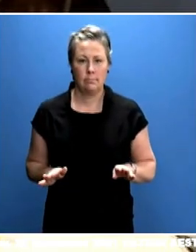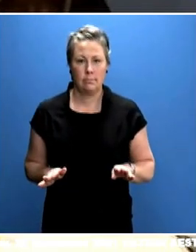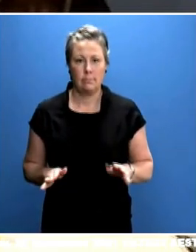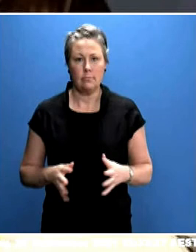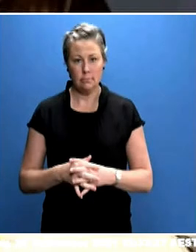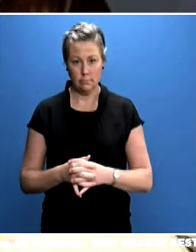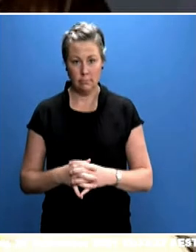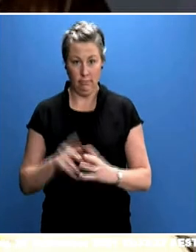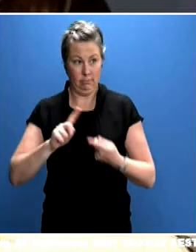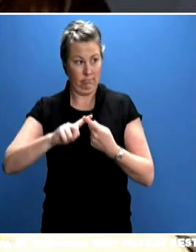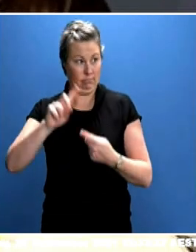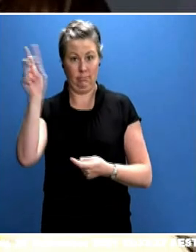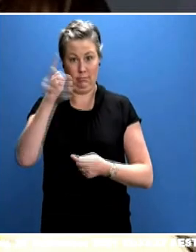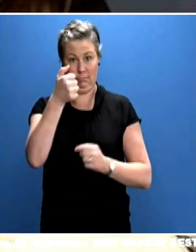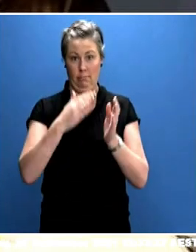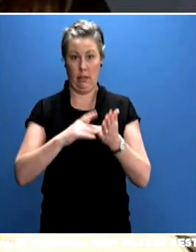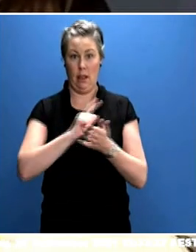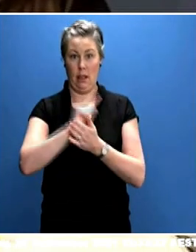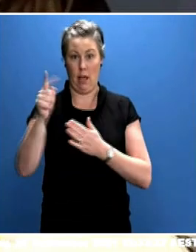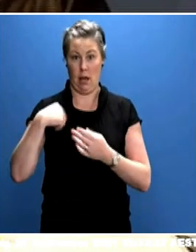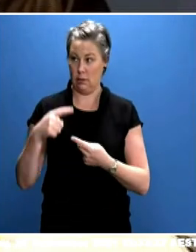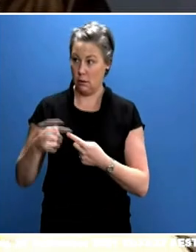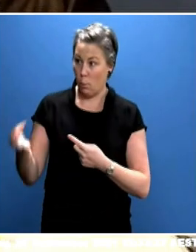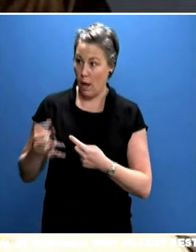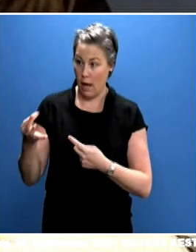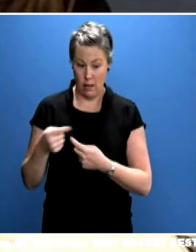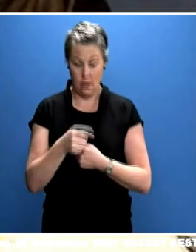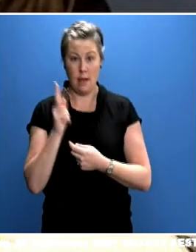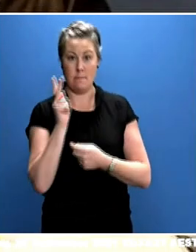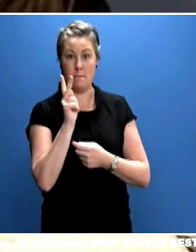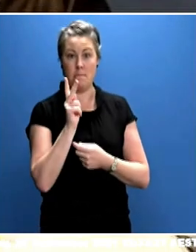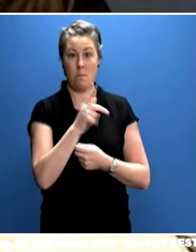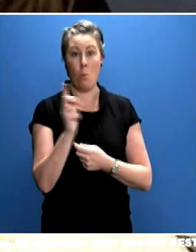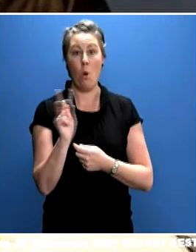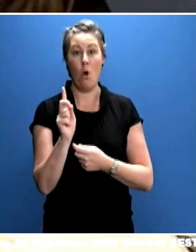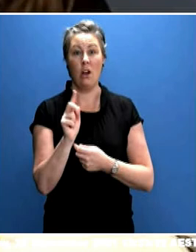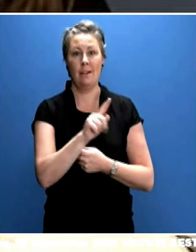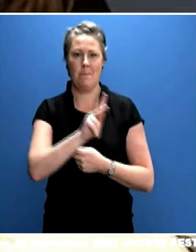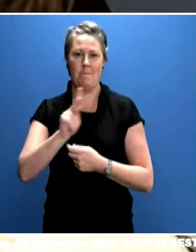This is still the case today, six months later, and now, she's returned back to the detention centre at Banksia Hill.